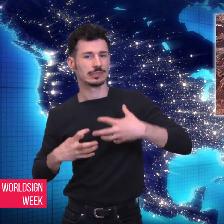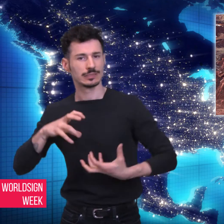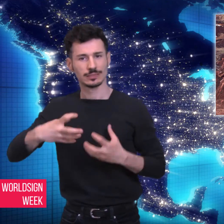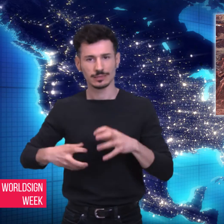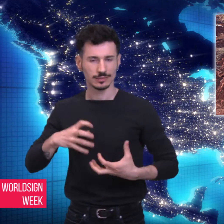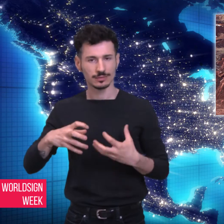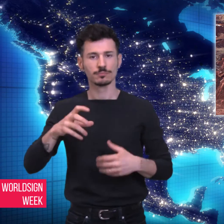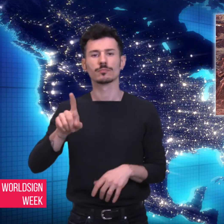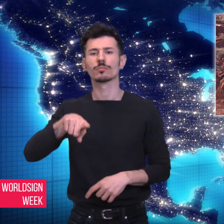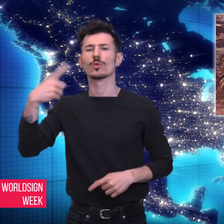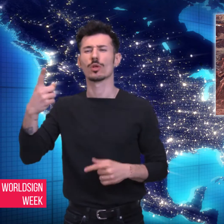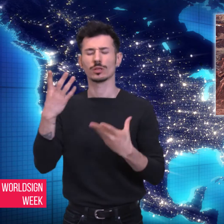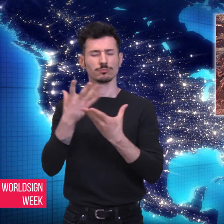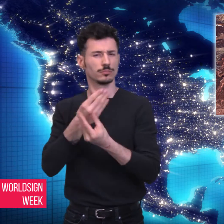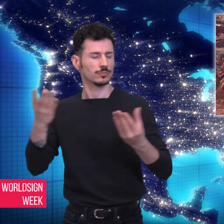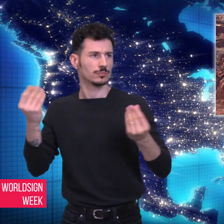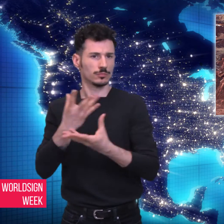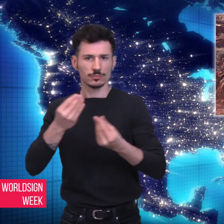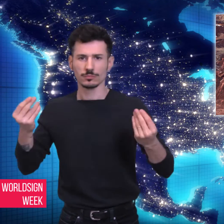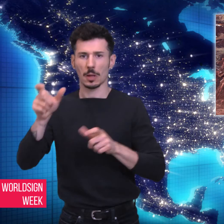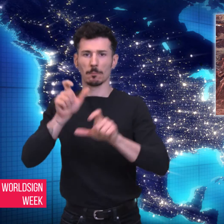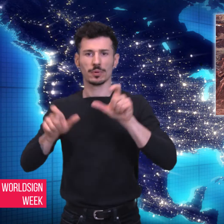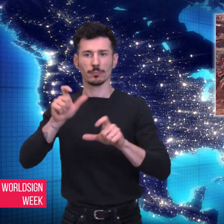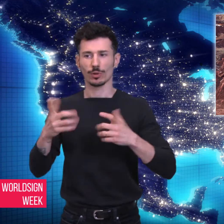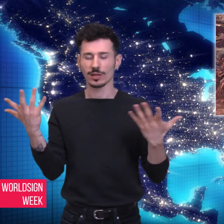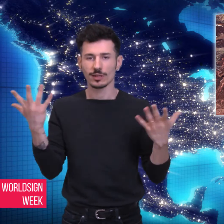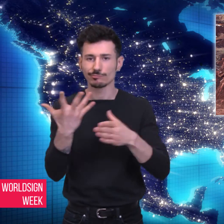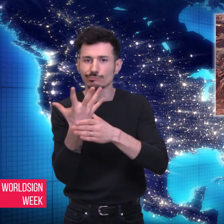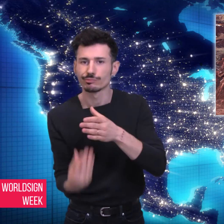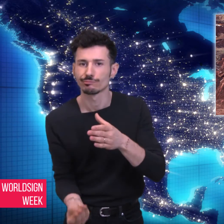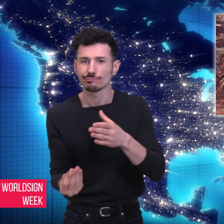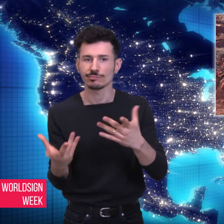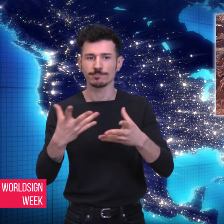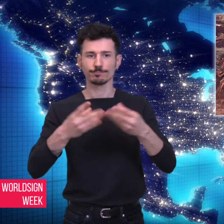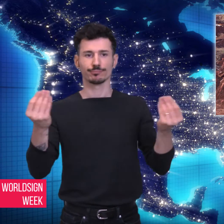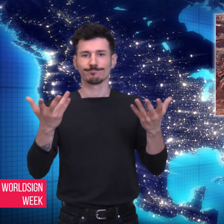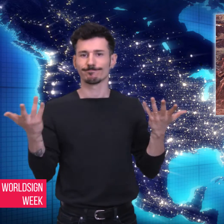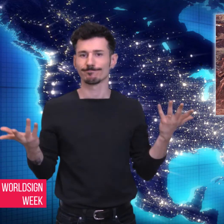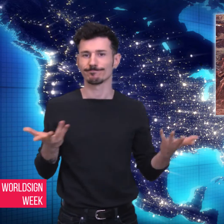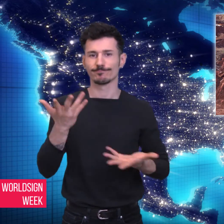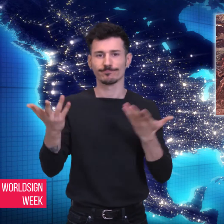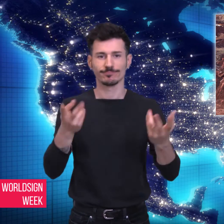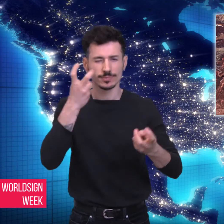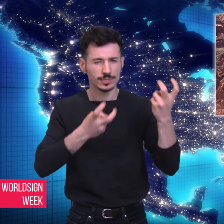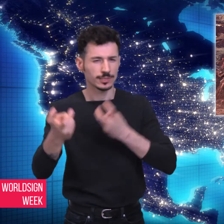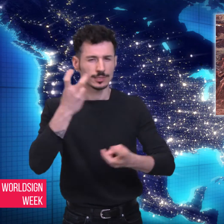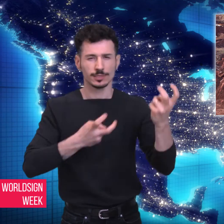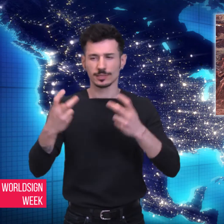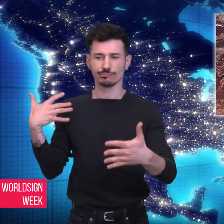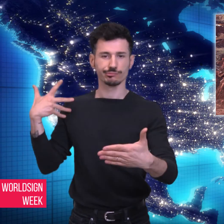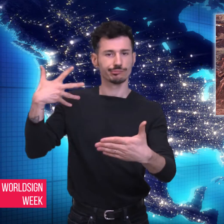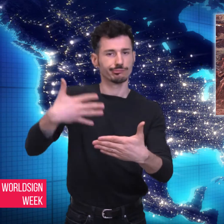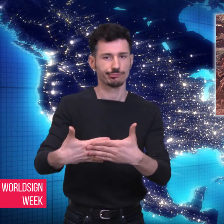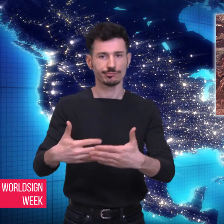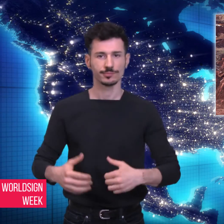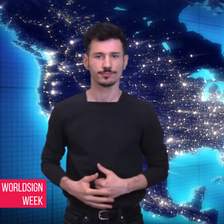Hundreds of people are still missing as of today!